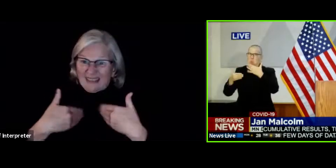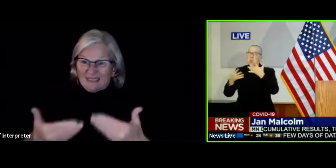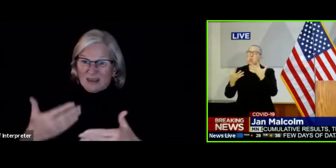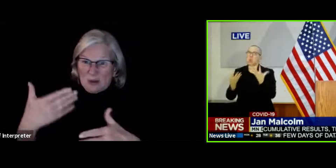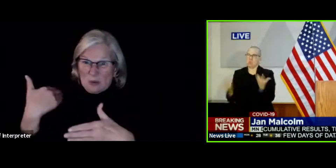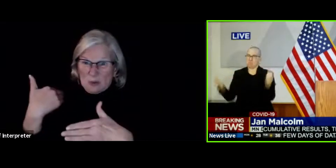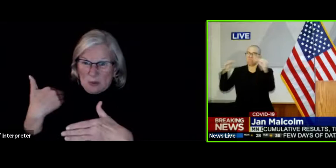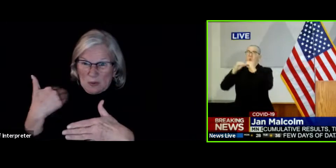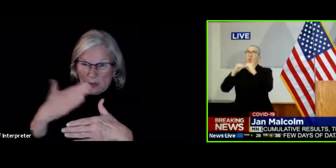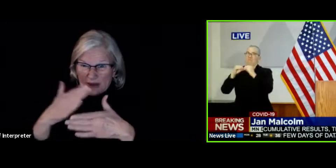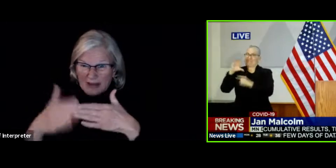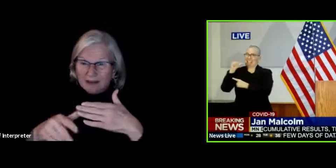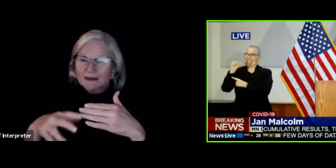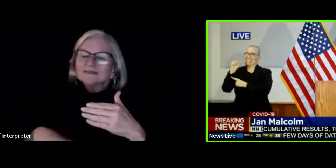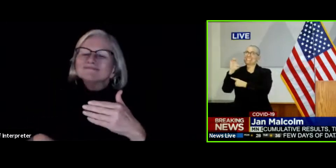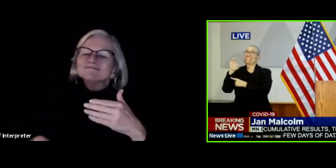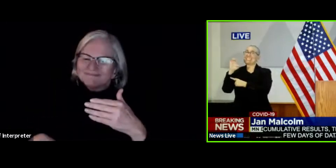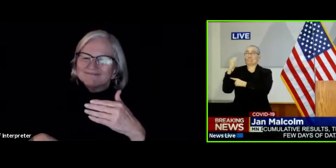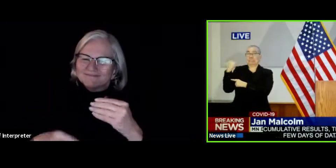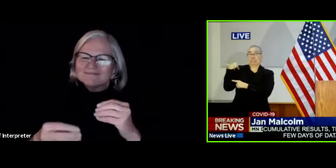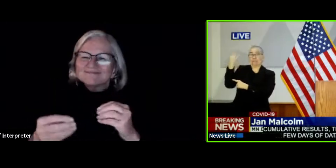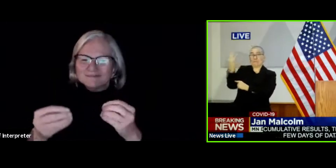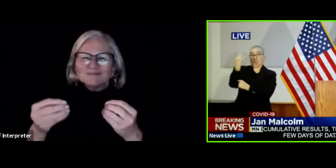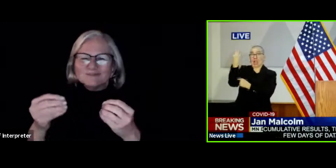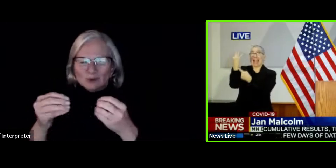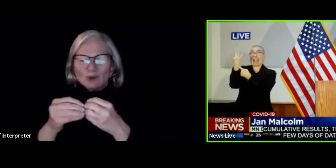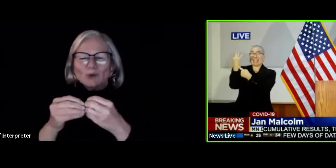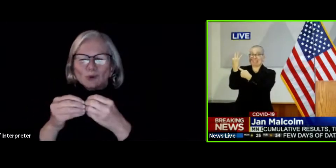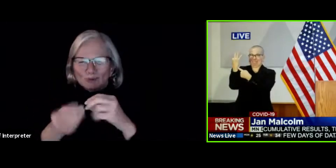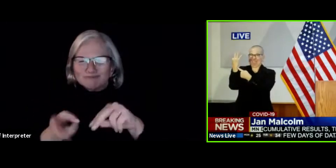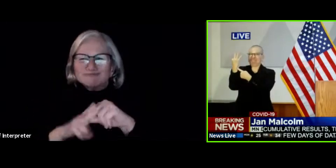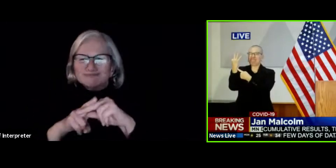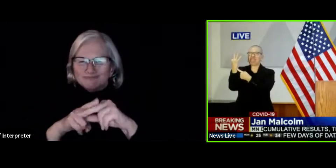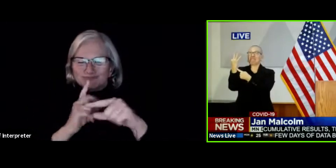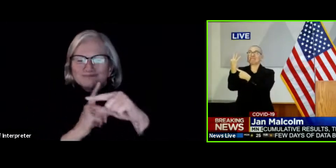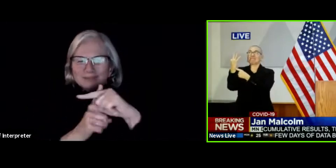ON FRIDAY, WE RELEASED DATA FROM WEDNESDAY, THE DAY BEFORE THE